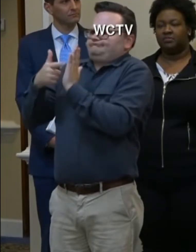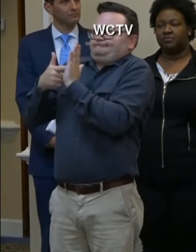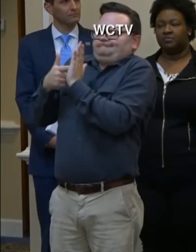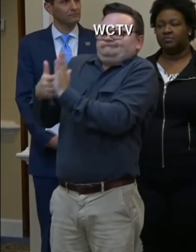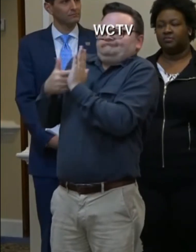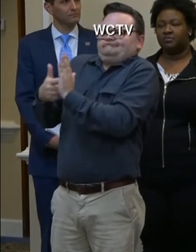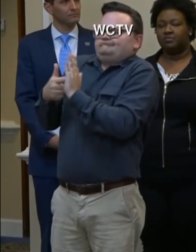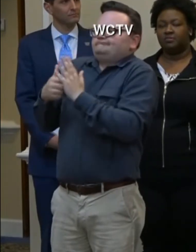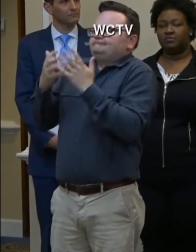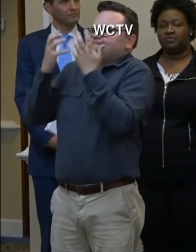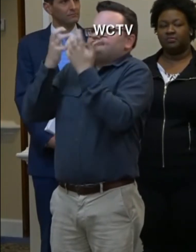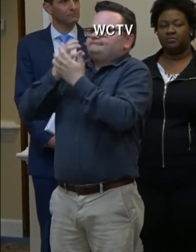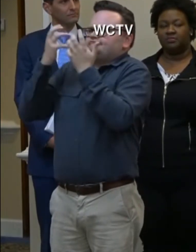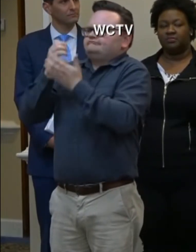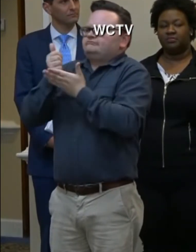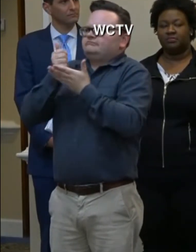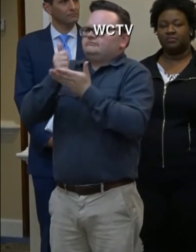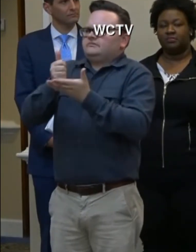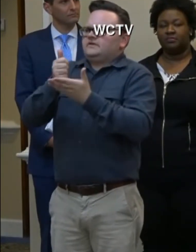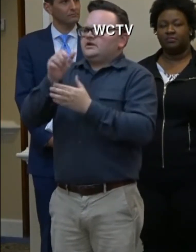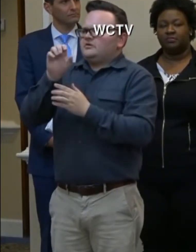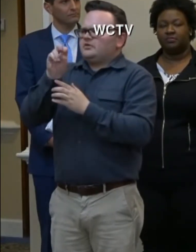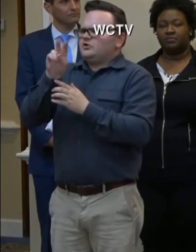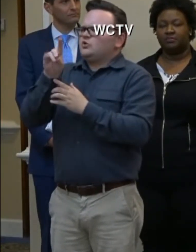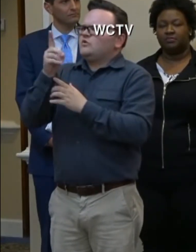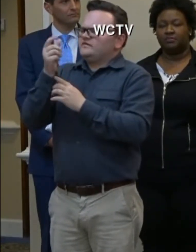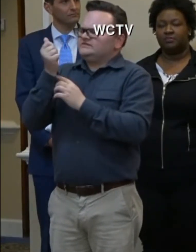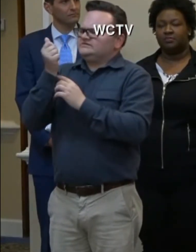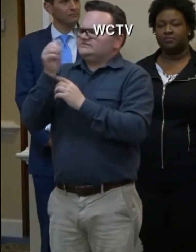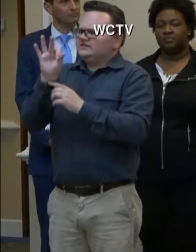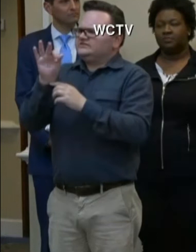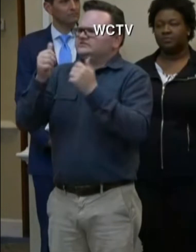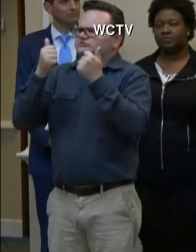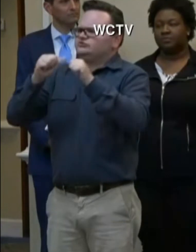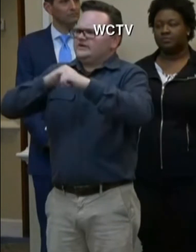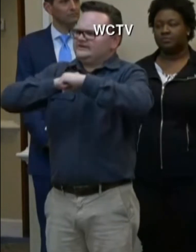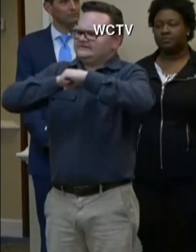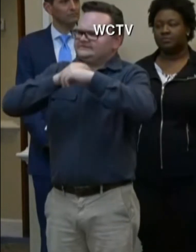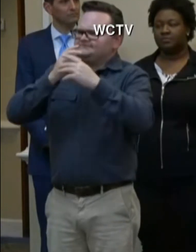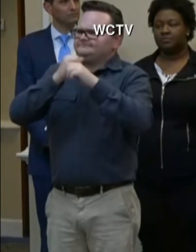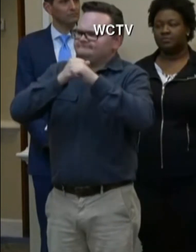thank you for taking these proactive preventative measures as you know the